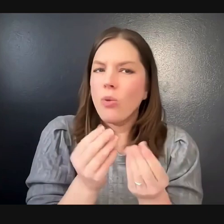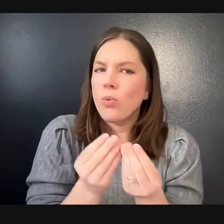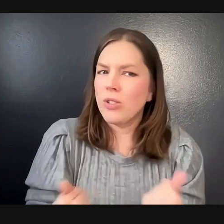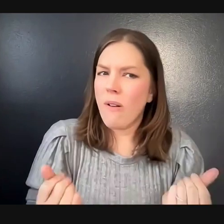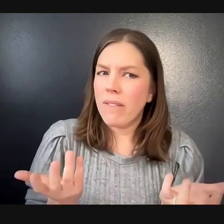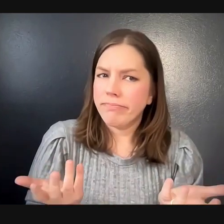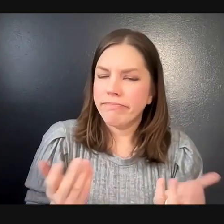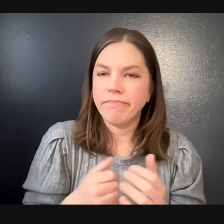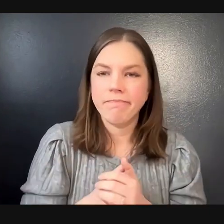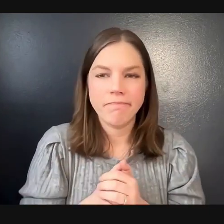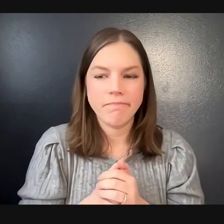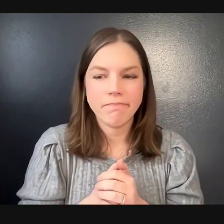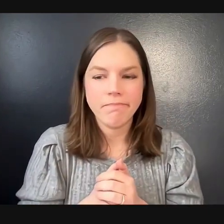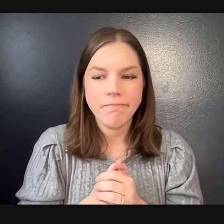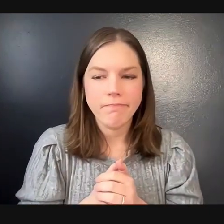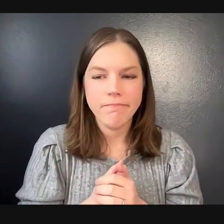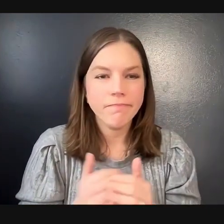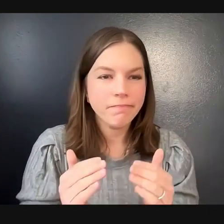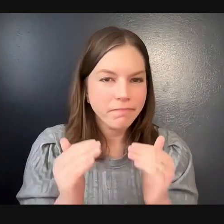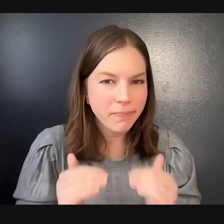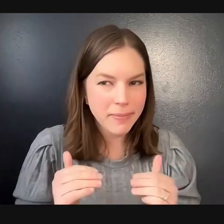barriers aren't resolved. Next slide.